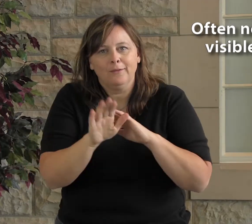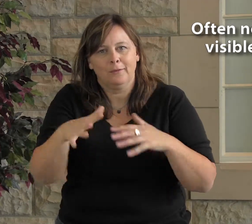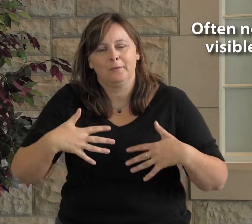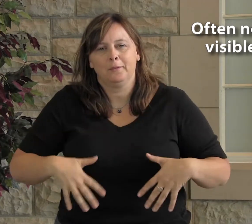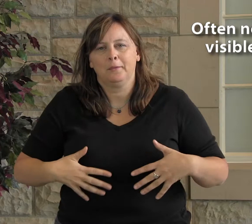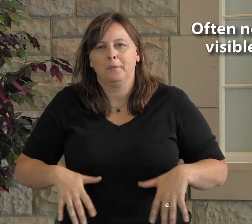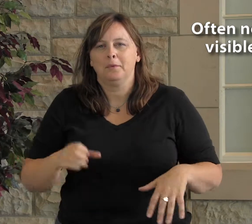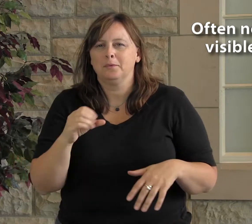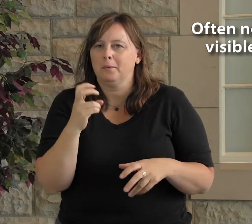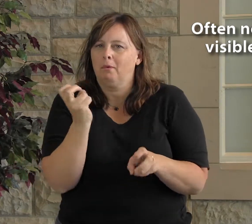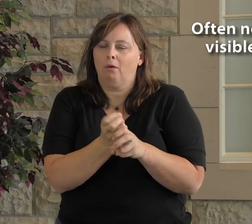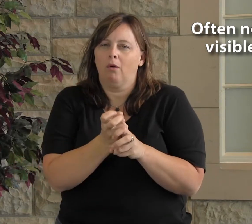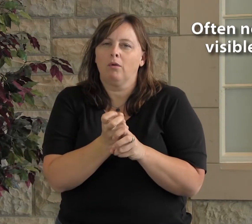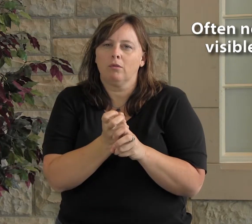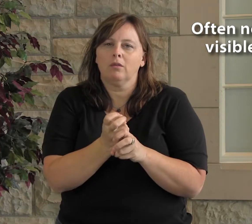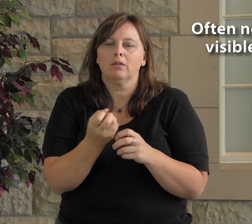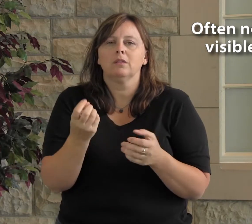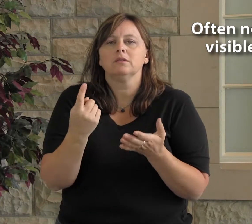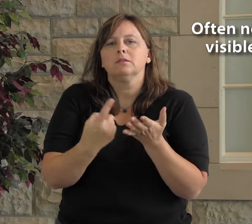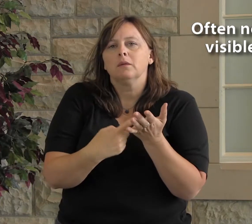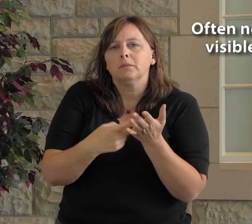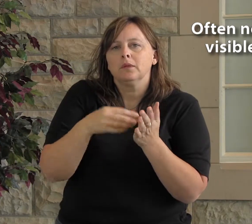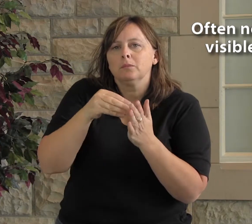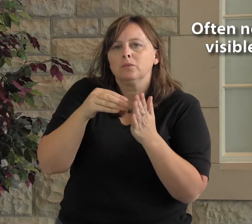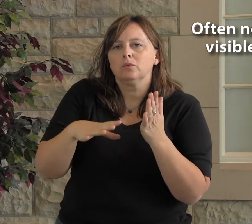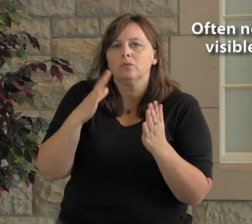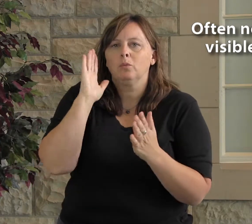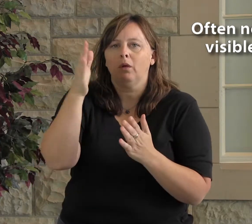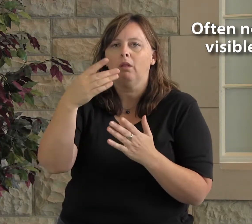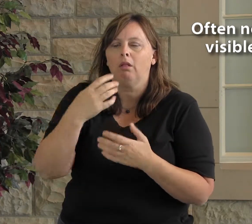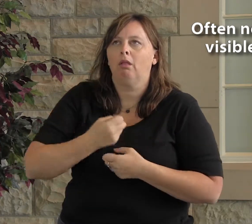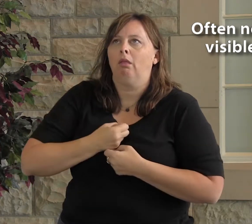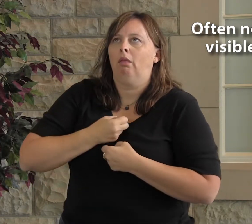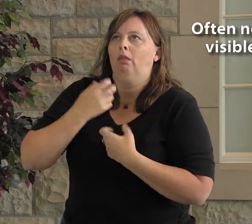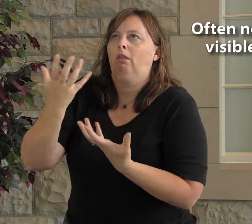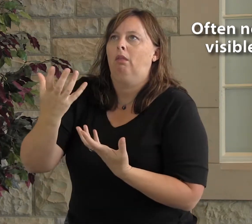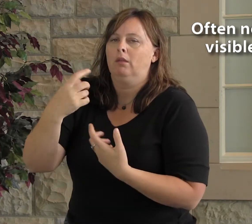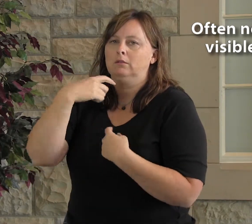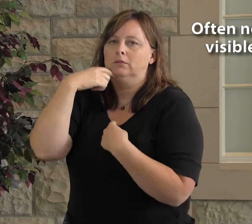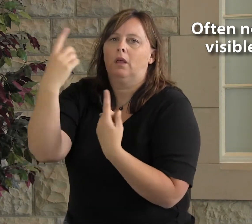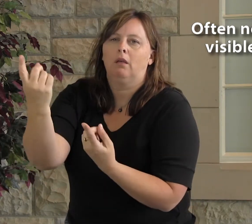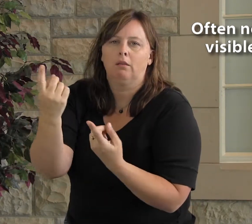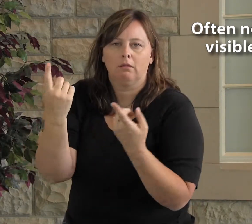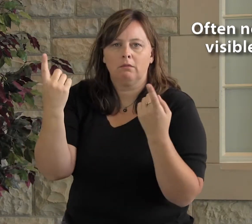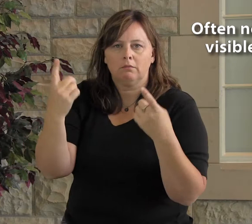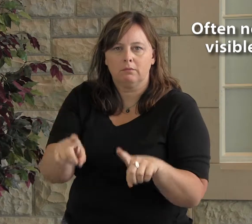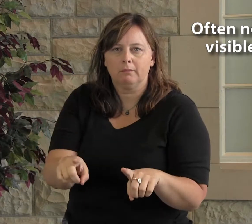Because of your role with children, you are not going to notice what is going on.